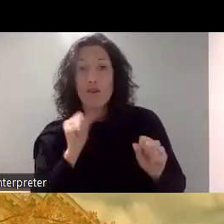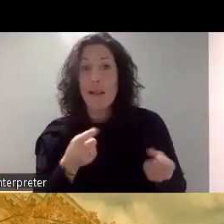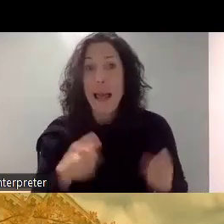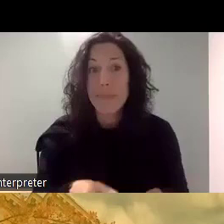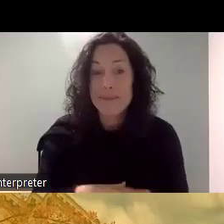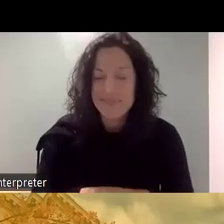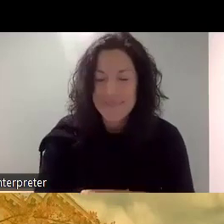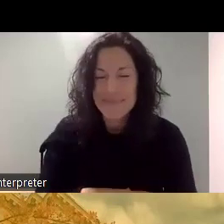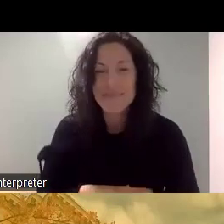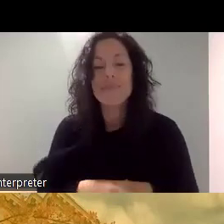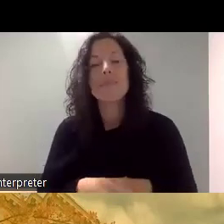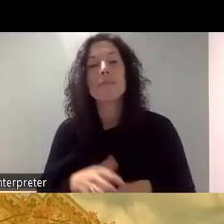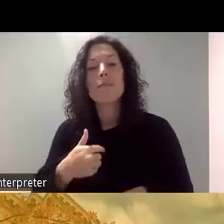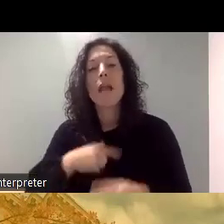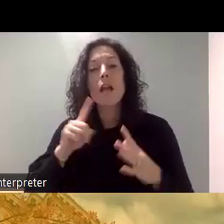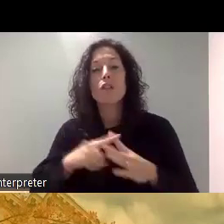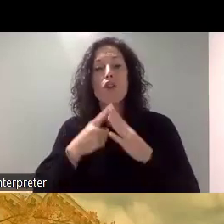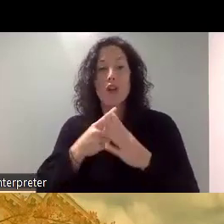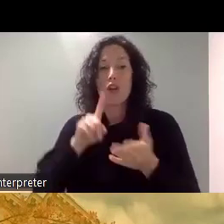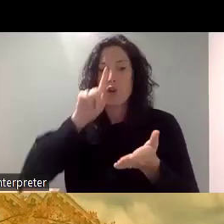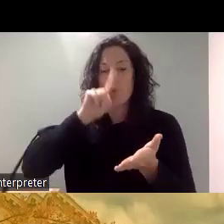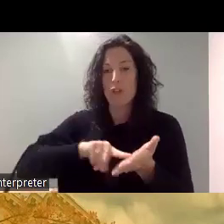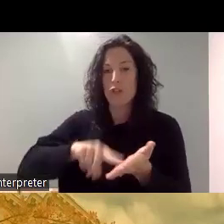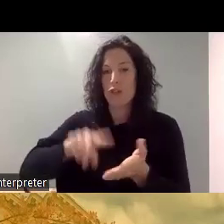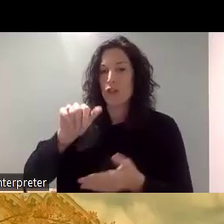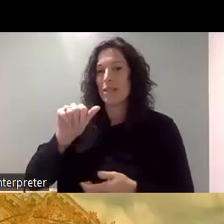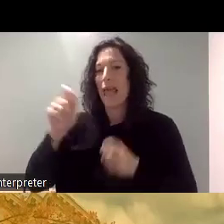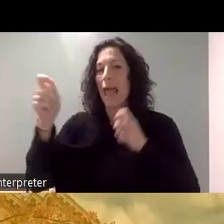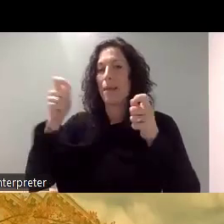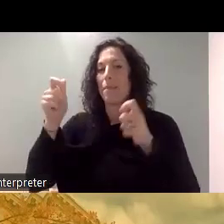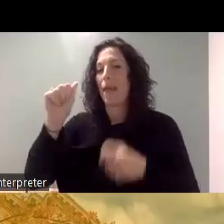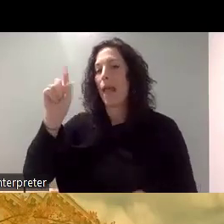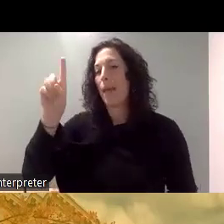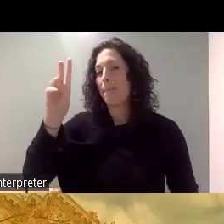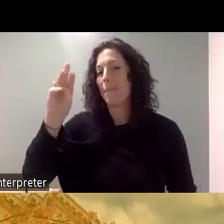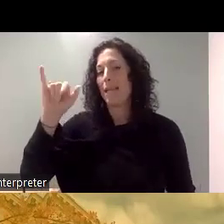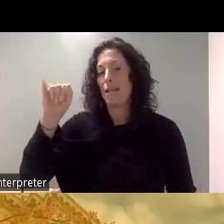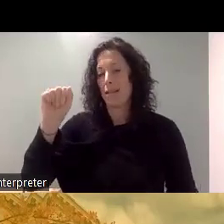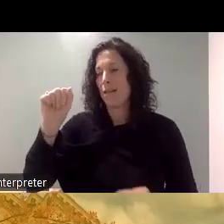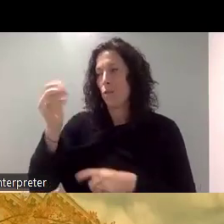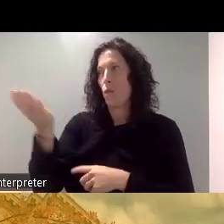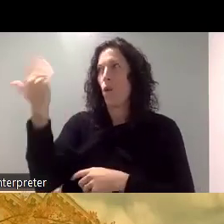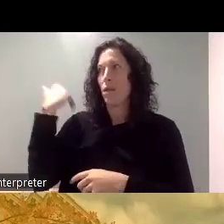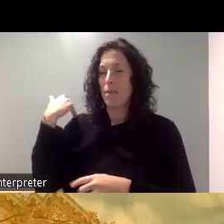When I started in research administration, okay, it was a long time ago, but things were a little different then,